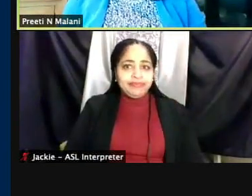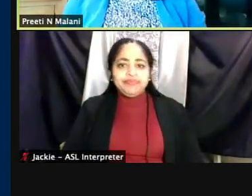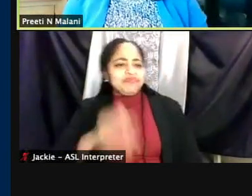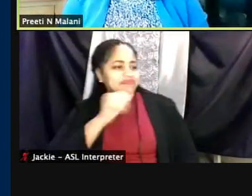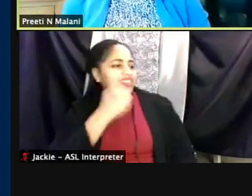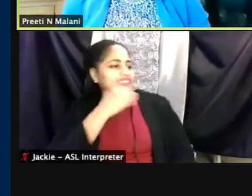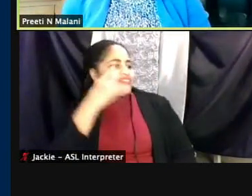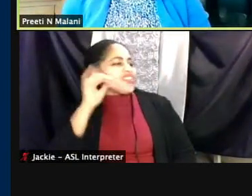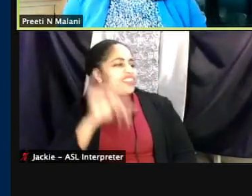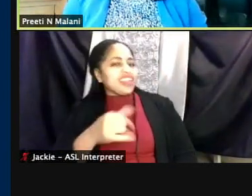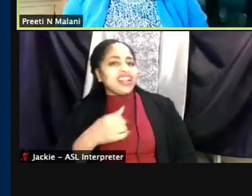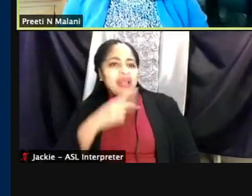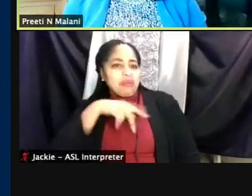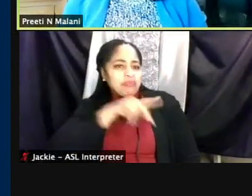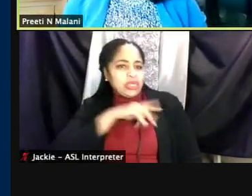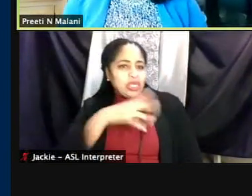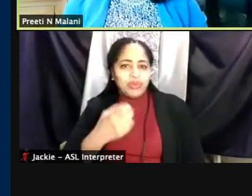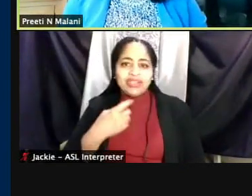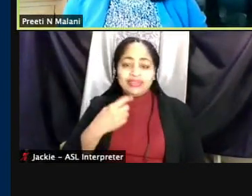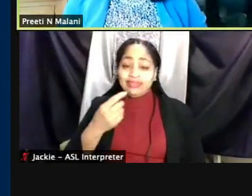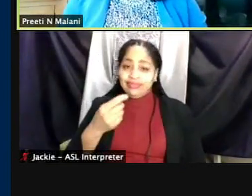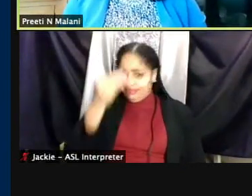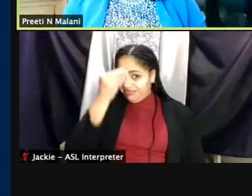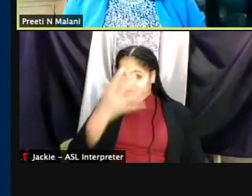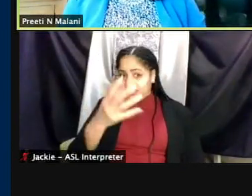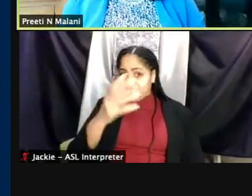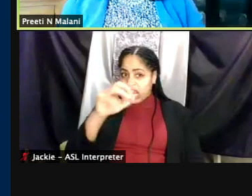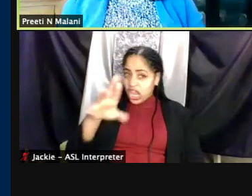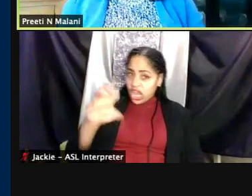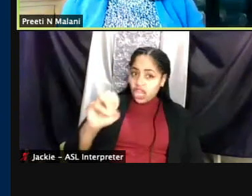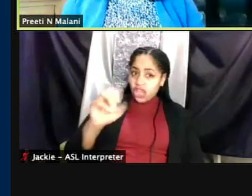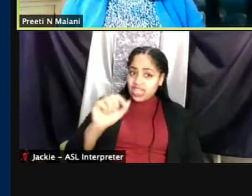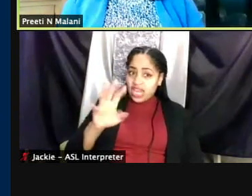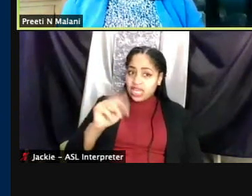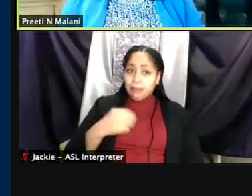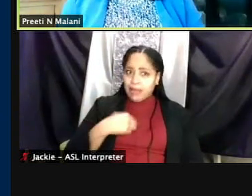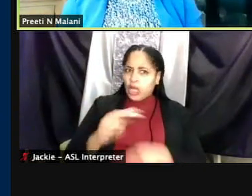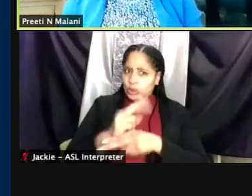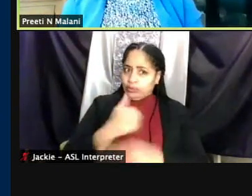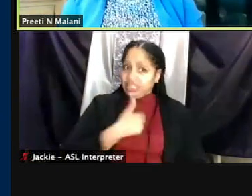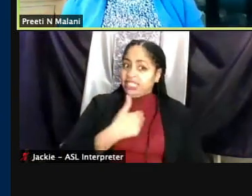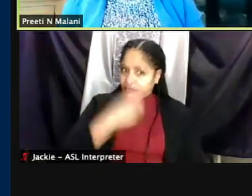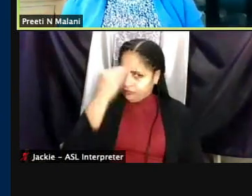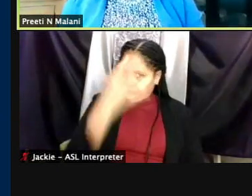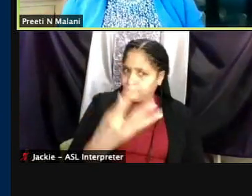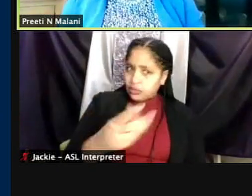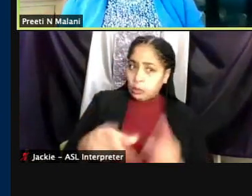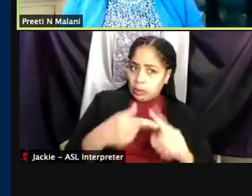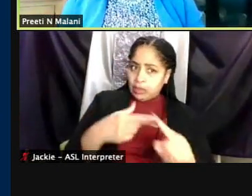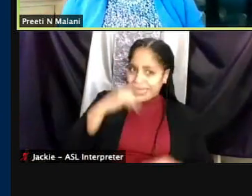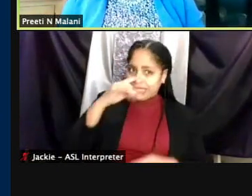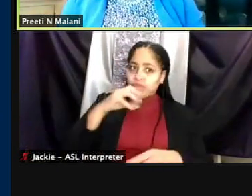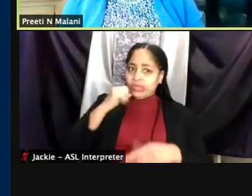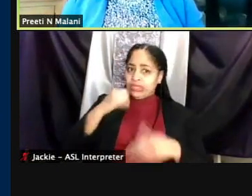And I just personally wanna put in a plug for care.com. I certainly use that myself when my kids were younger and it was useful.